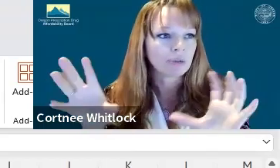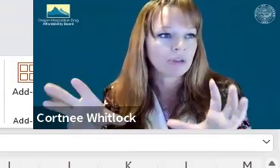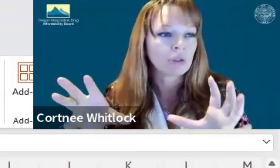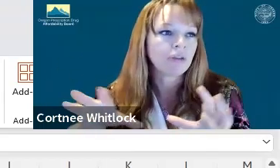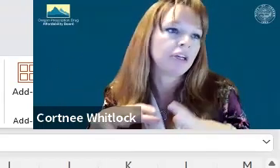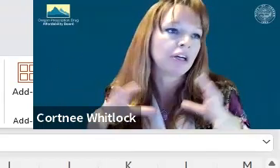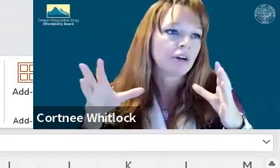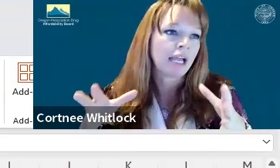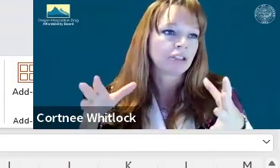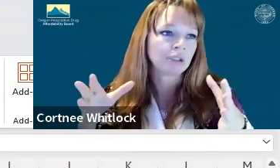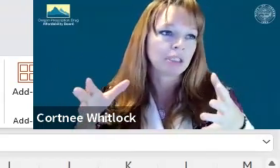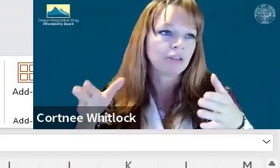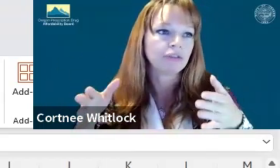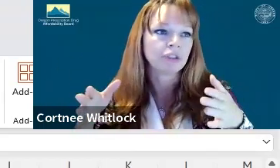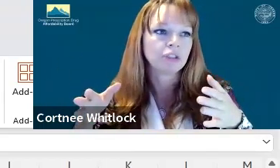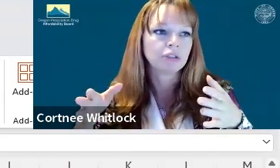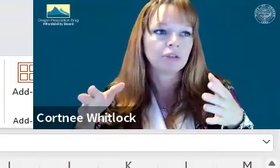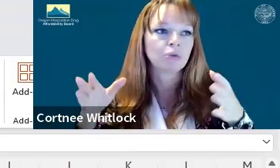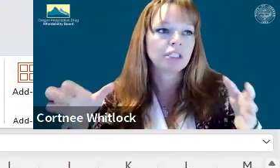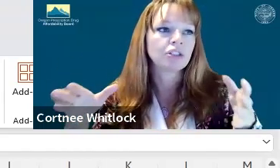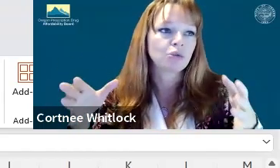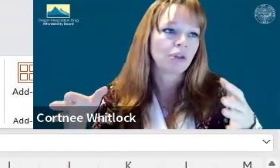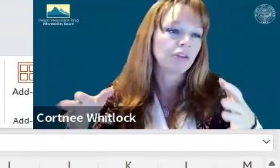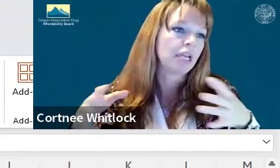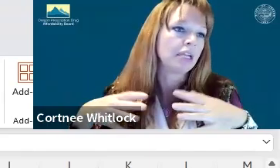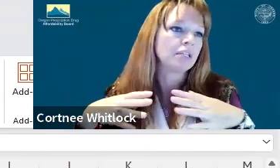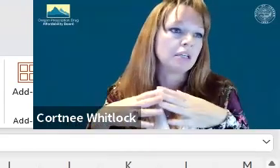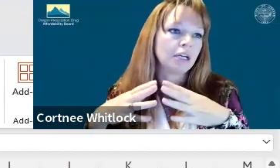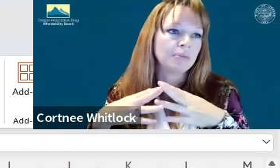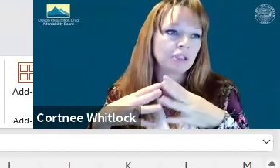numbers that we just threw out there. They're actually meaningful ranges within,